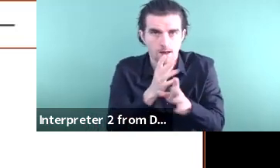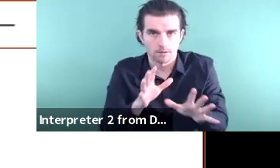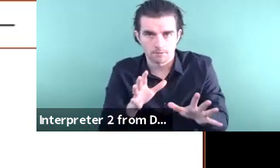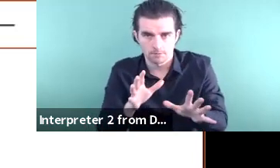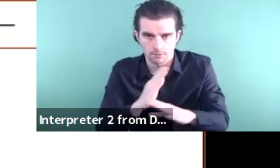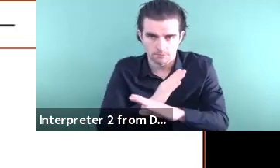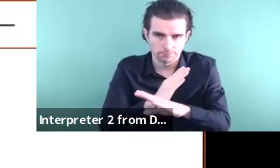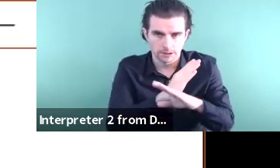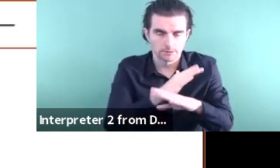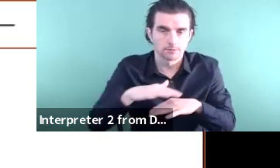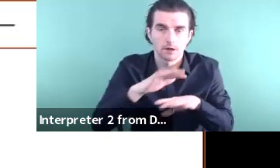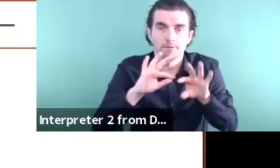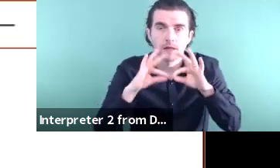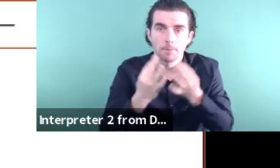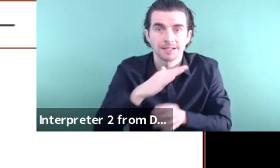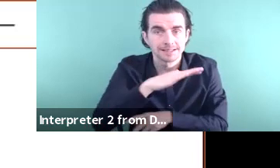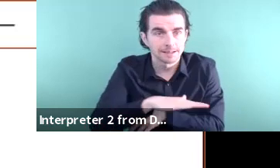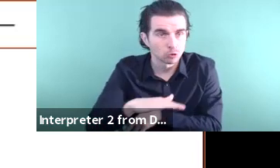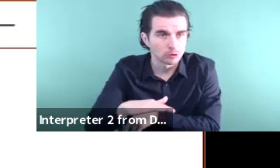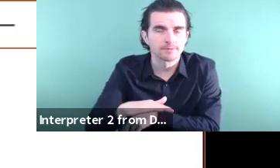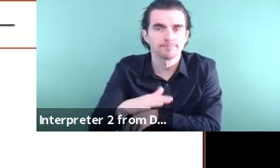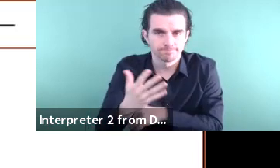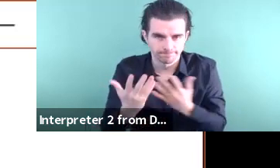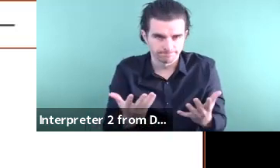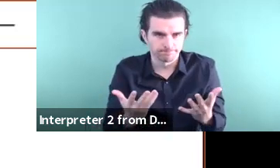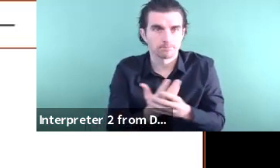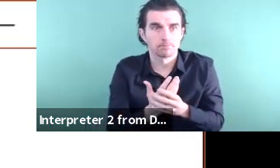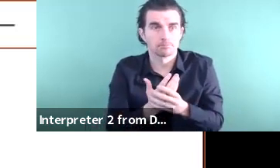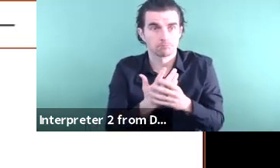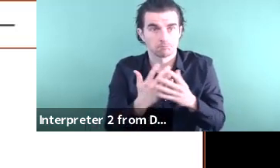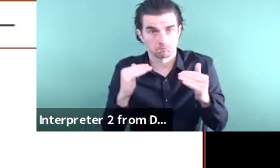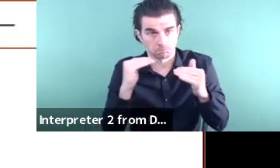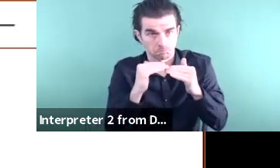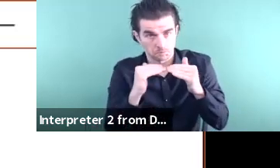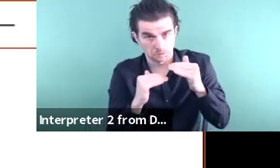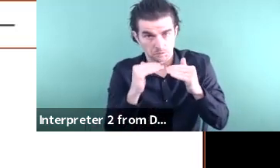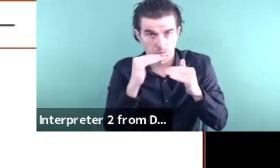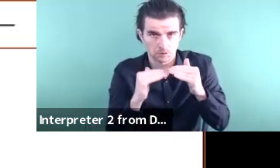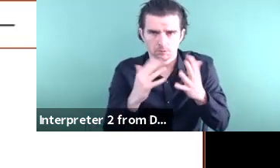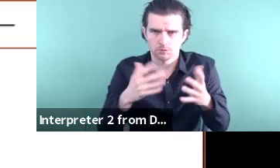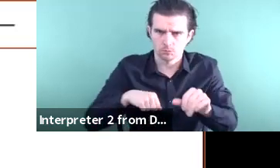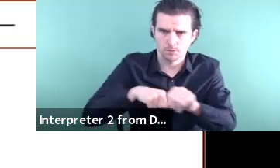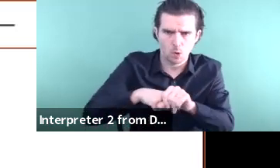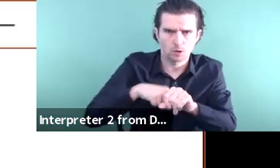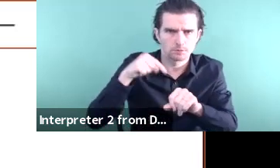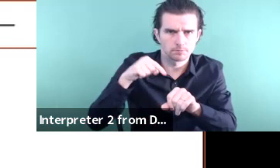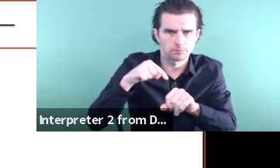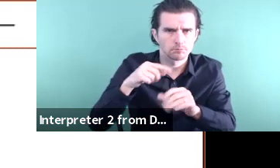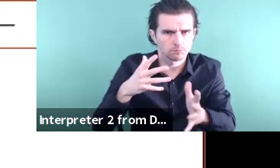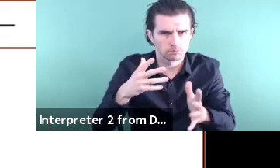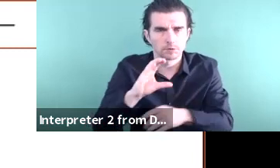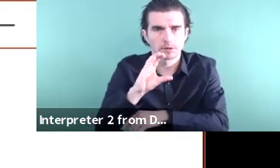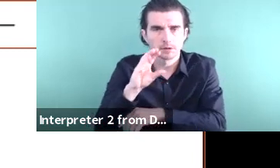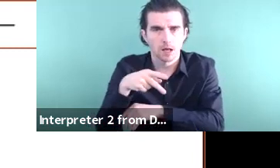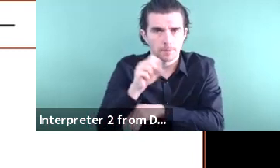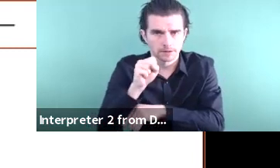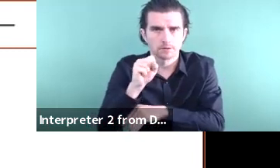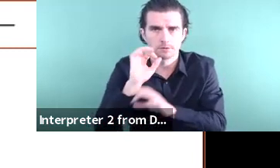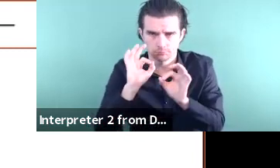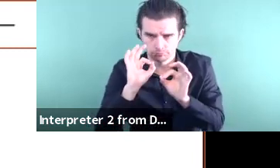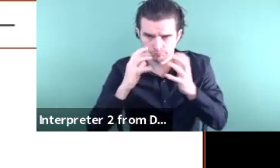so that was created. And in 2018, to those three schemes was added the disability allowance scheme